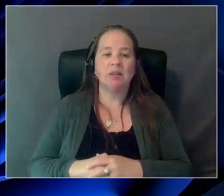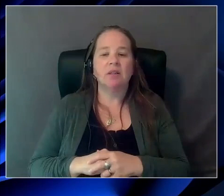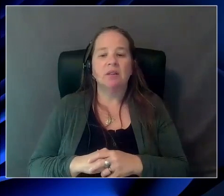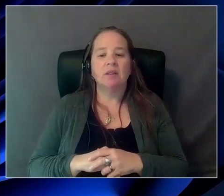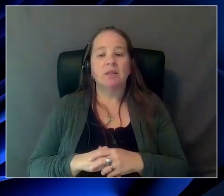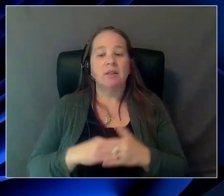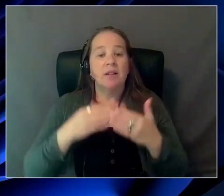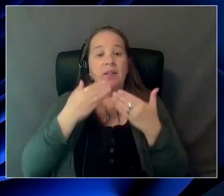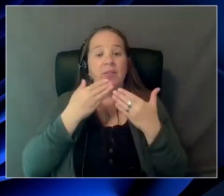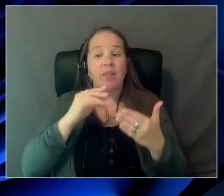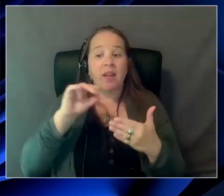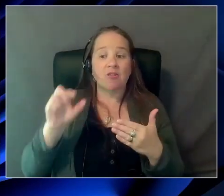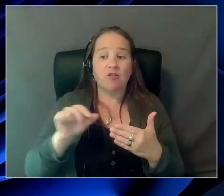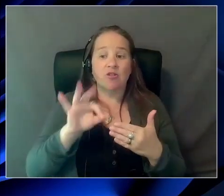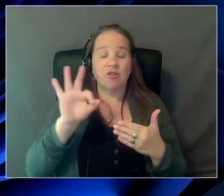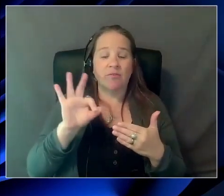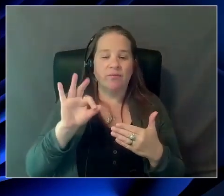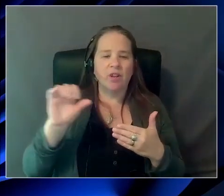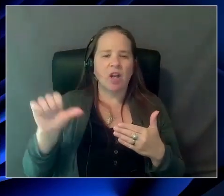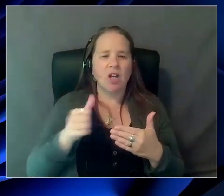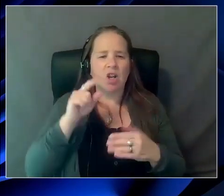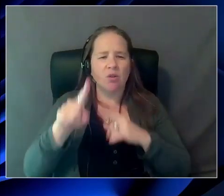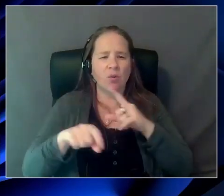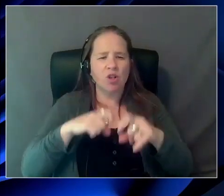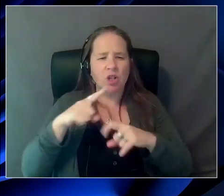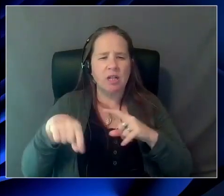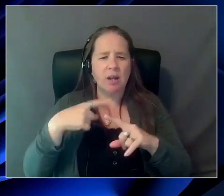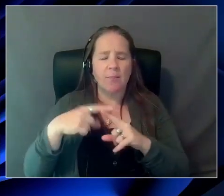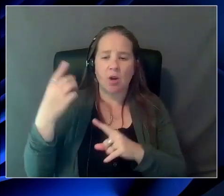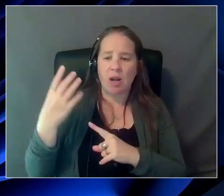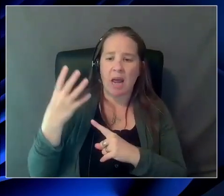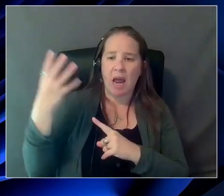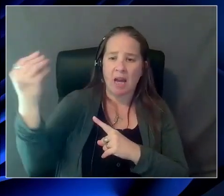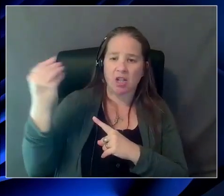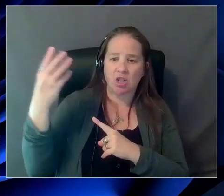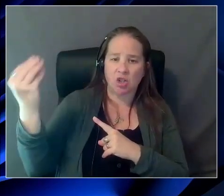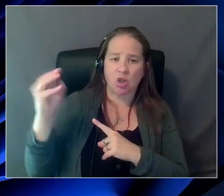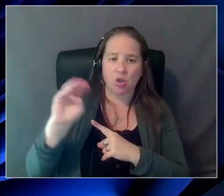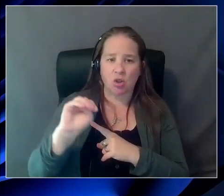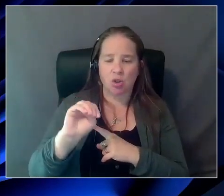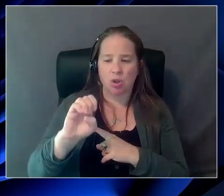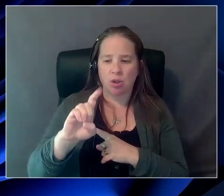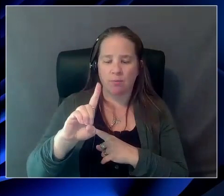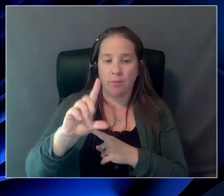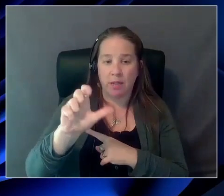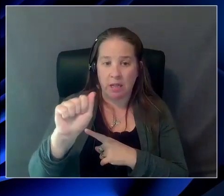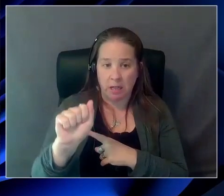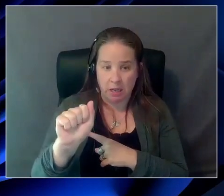so here is another question about external media and this is this